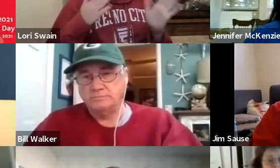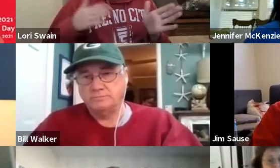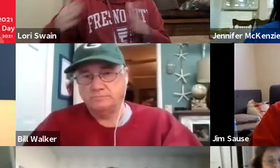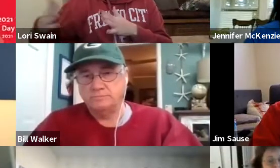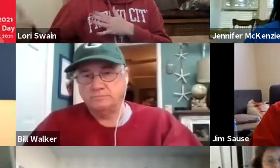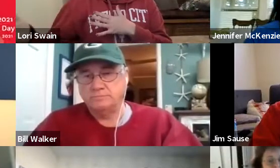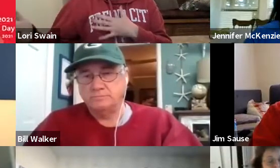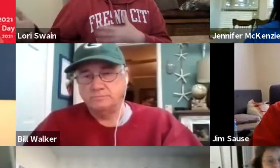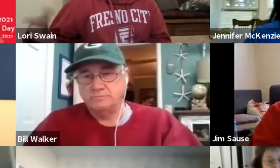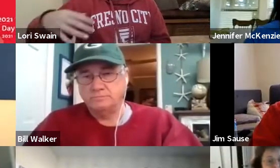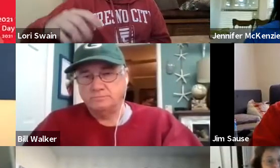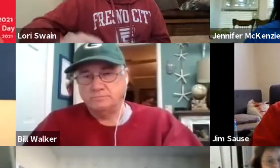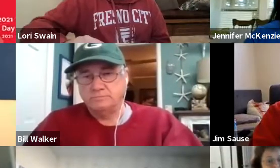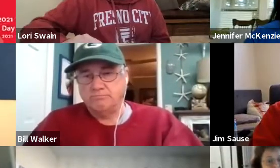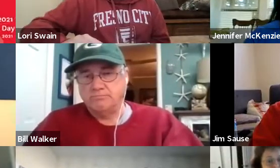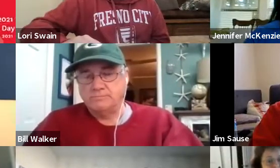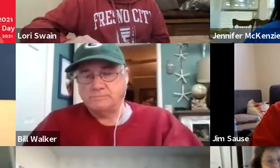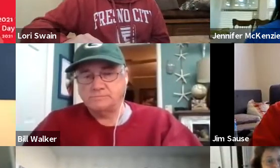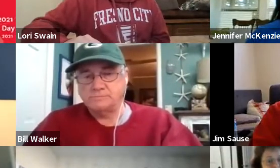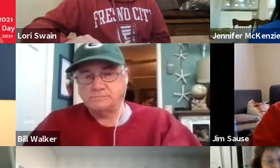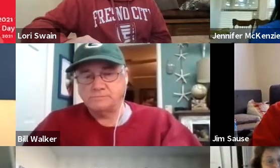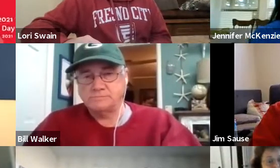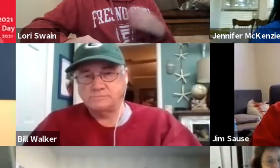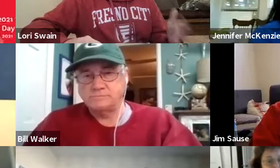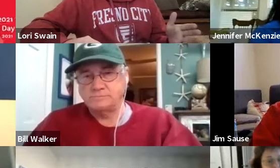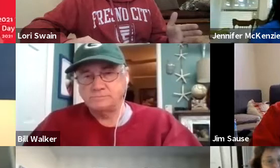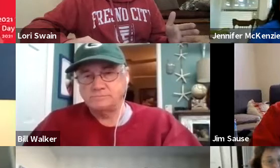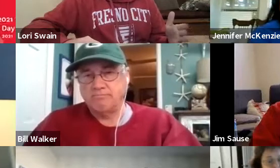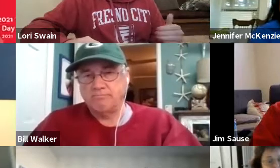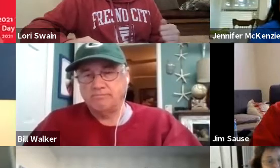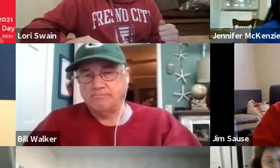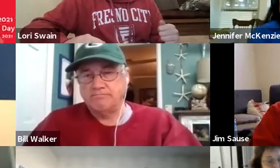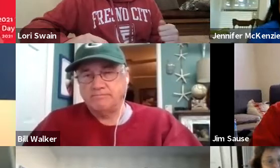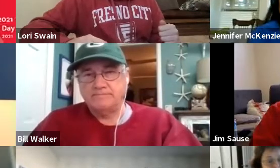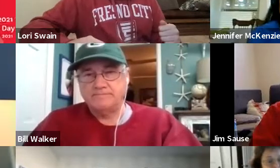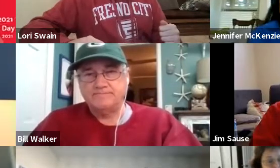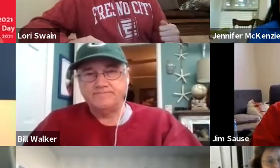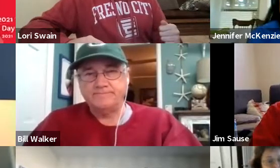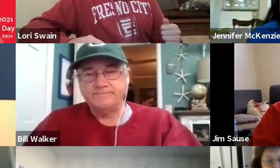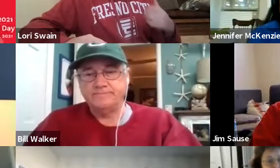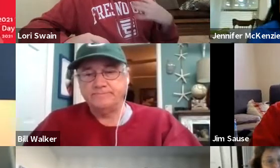that they're progressing and doing okay, and don't need anything. And so again, just trying to get that extra support. And I would